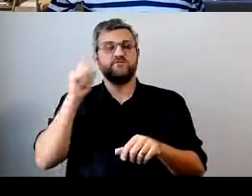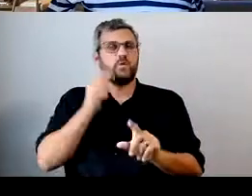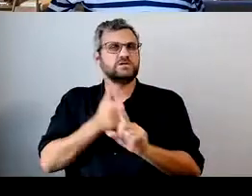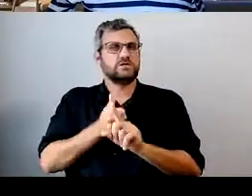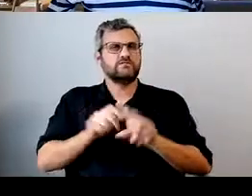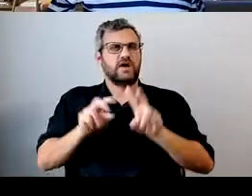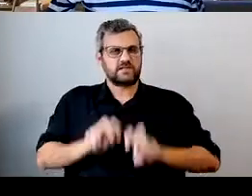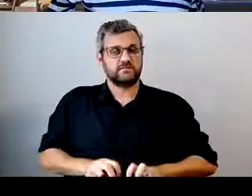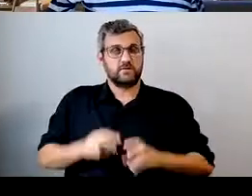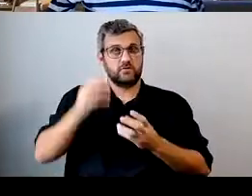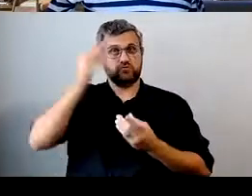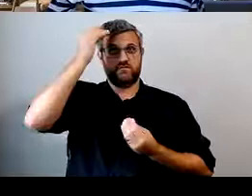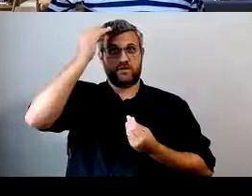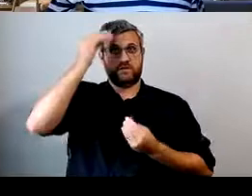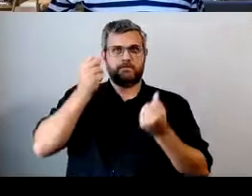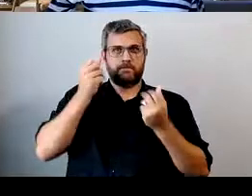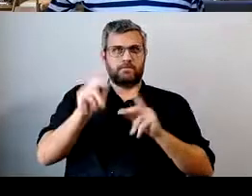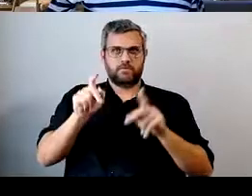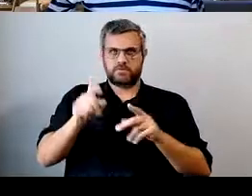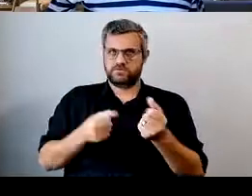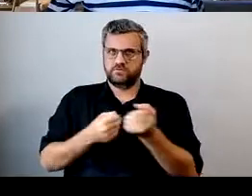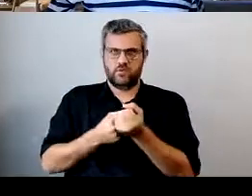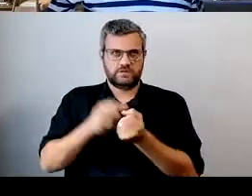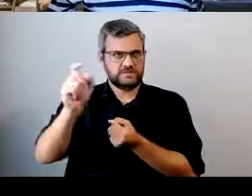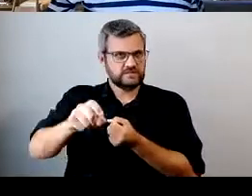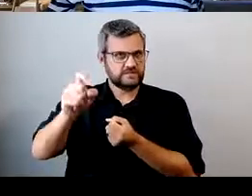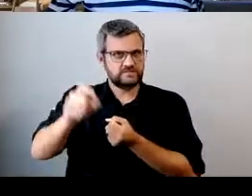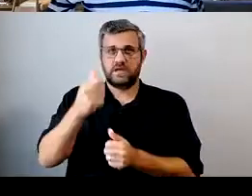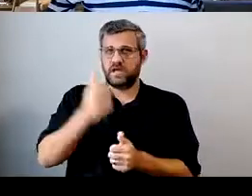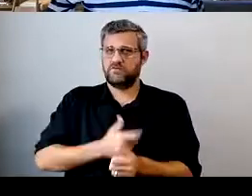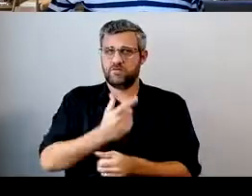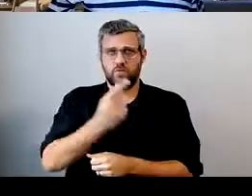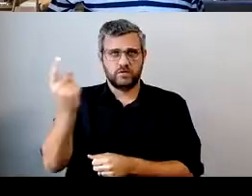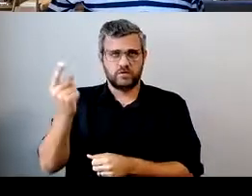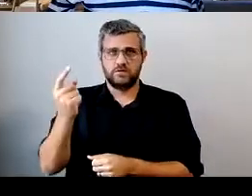a lot of people need support with this. Again, this is for everyone, explicit instructions,